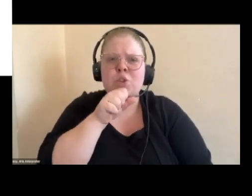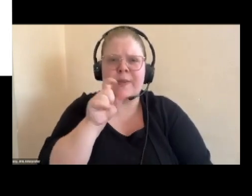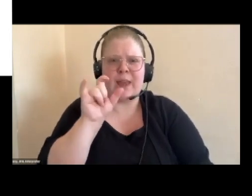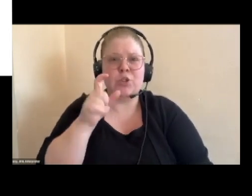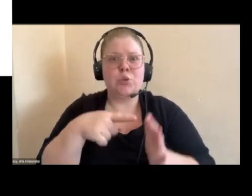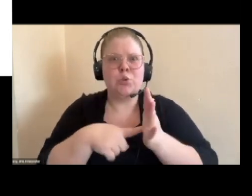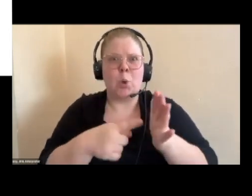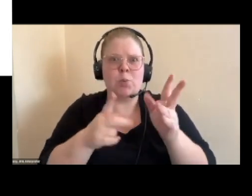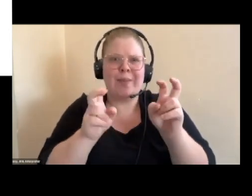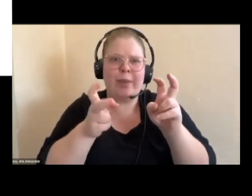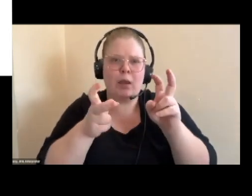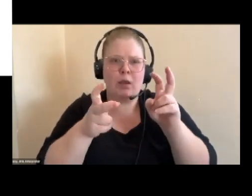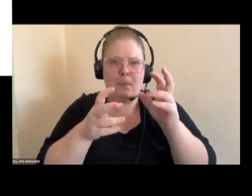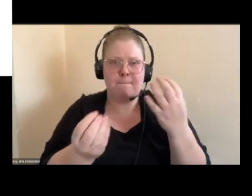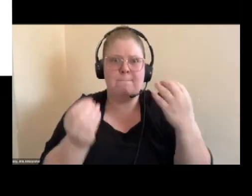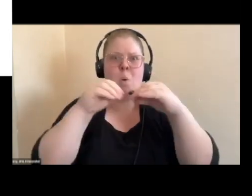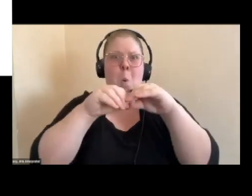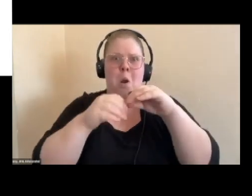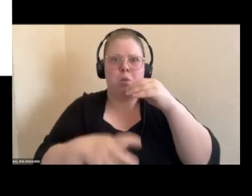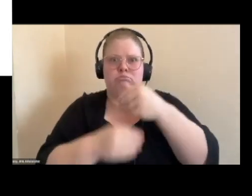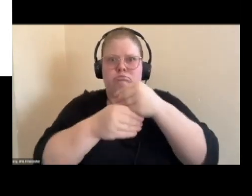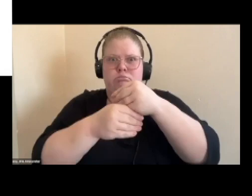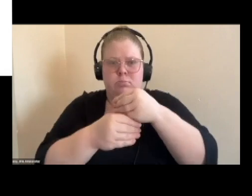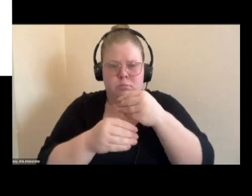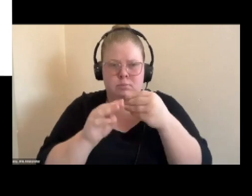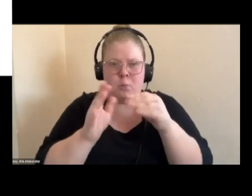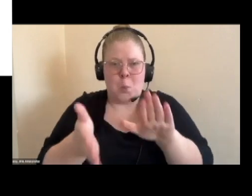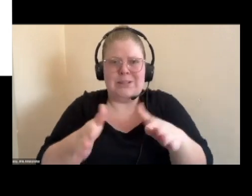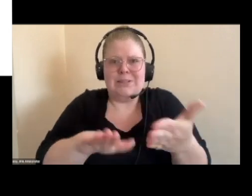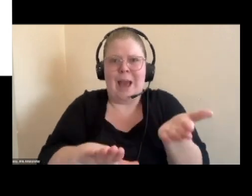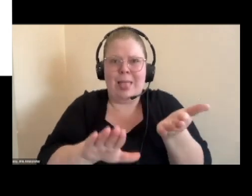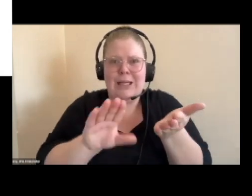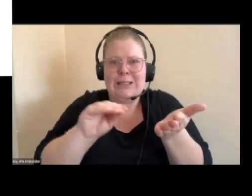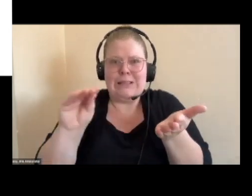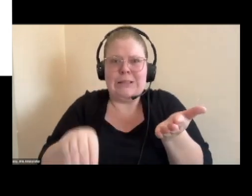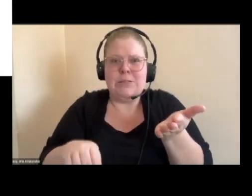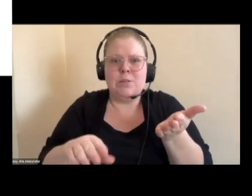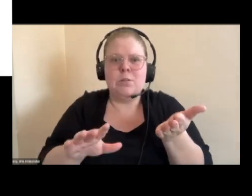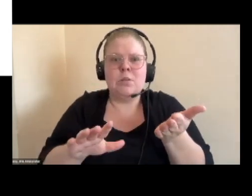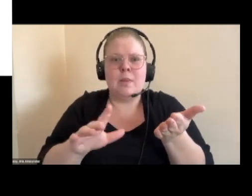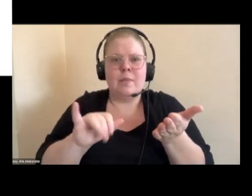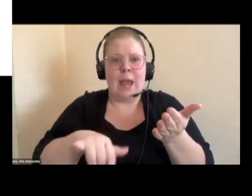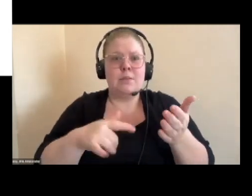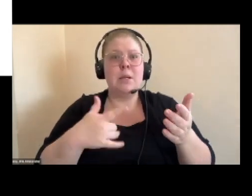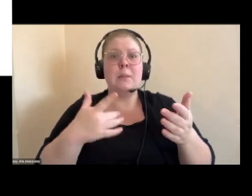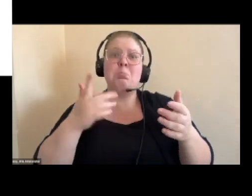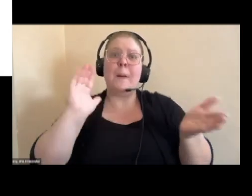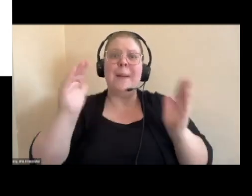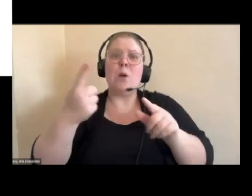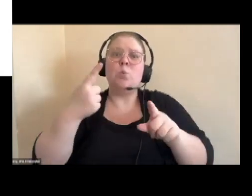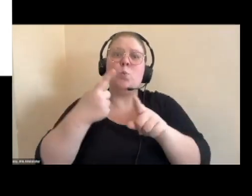And what that is, it means that's, you know, beyond what normally would be happening.